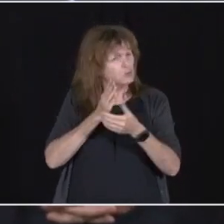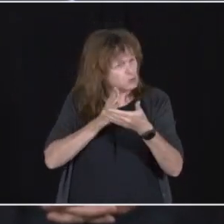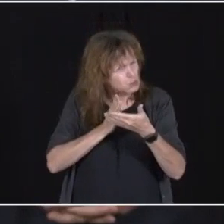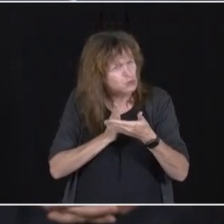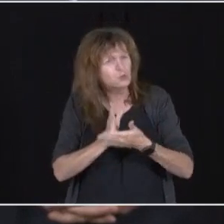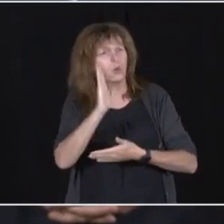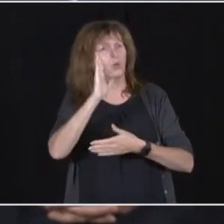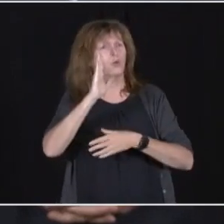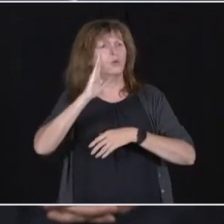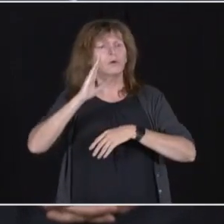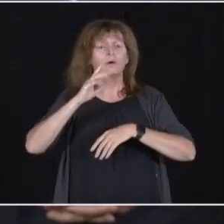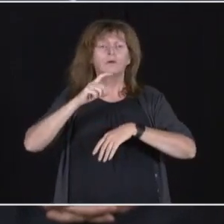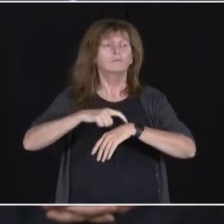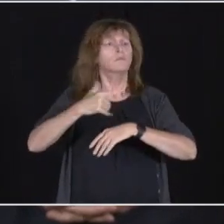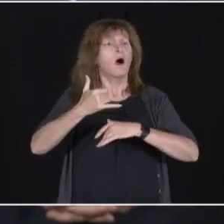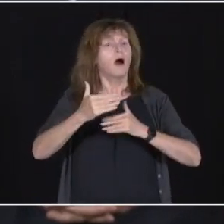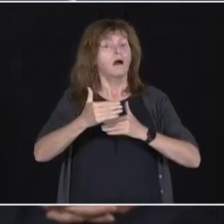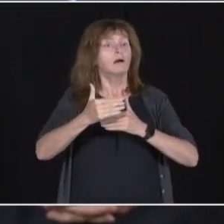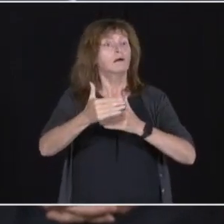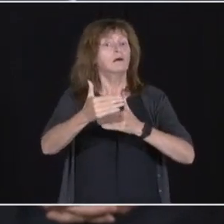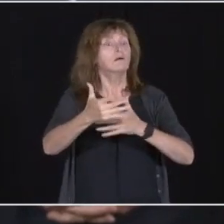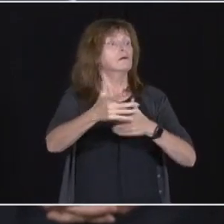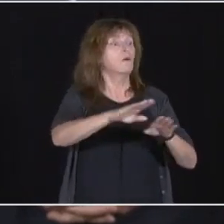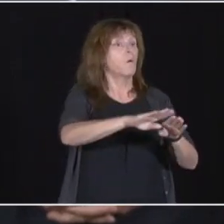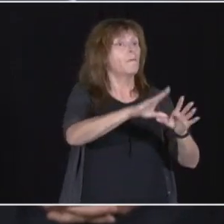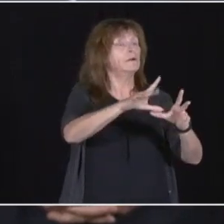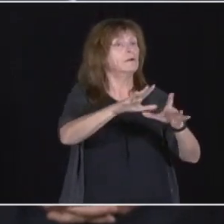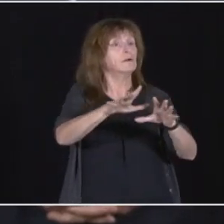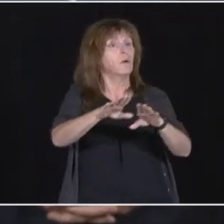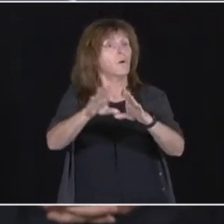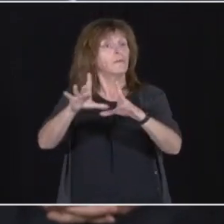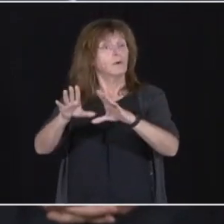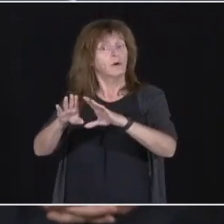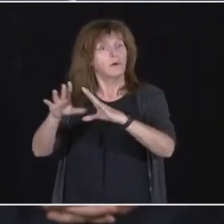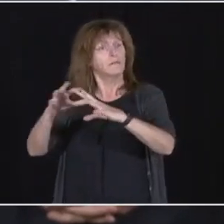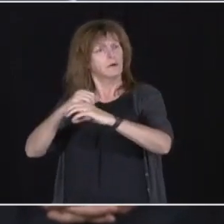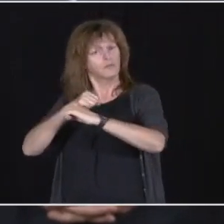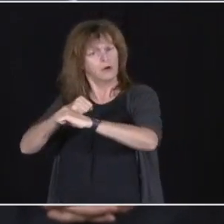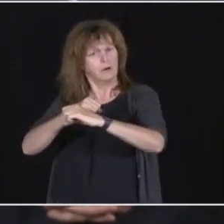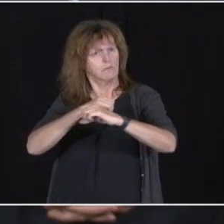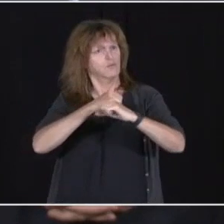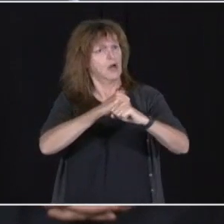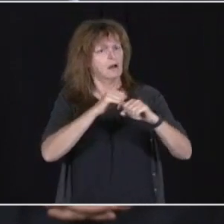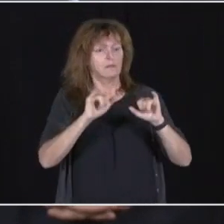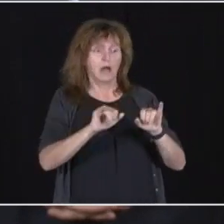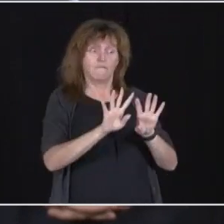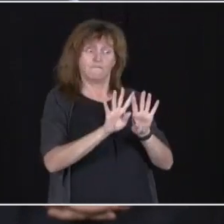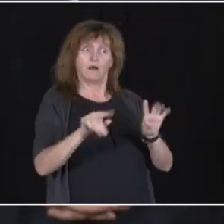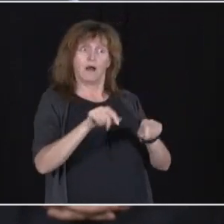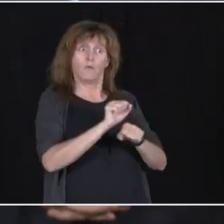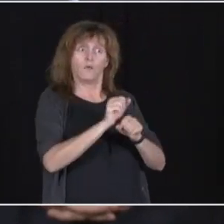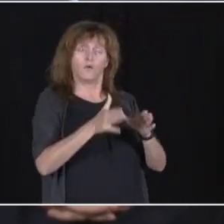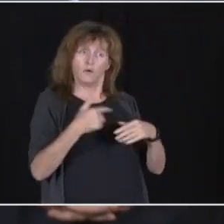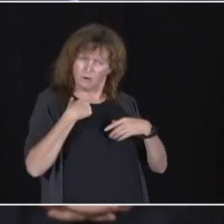and ensure we can safely reopen the province. While protecting our most vulnerable sit citizens. But the work does not stop here.